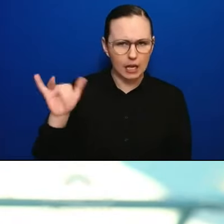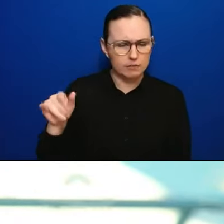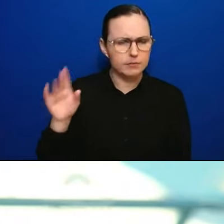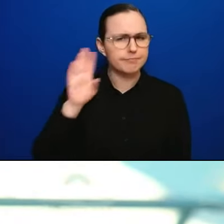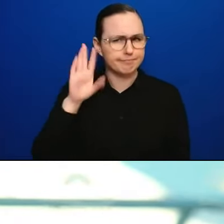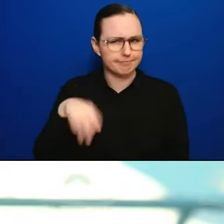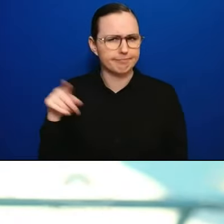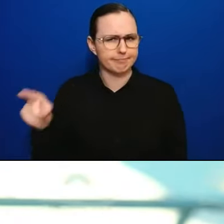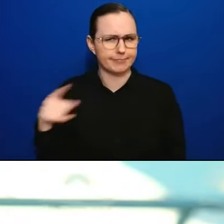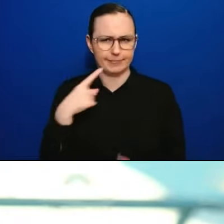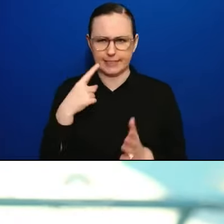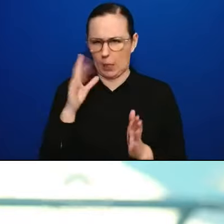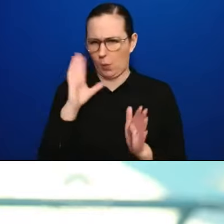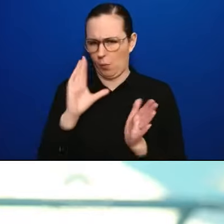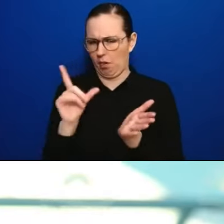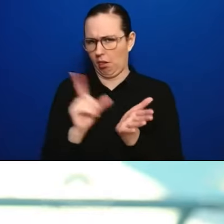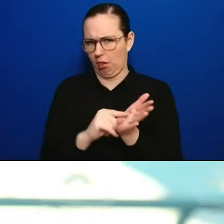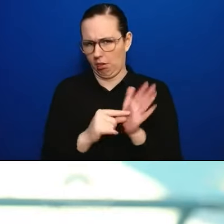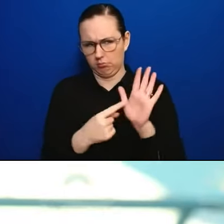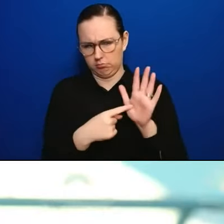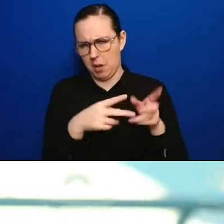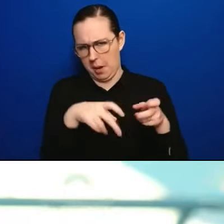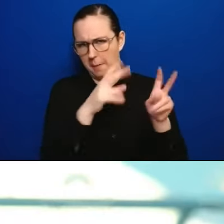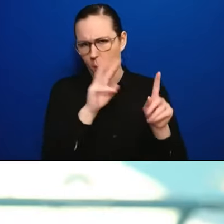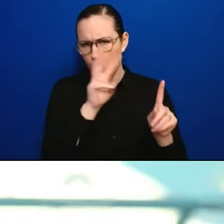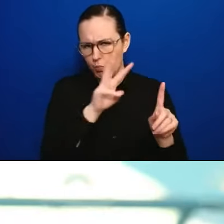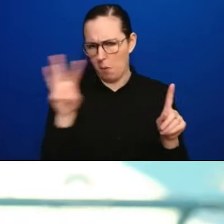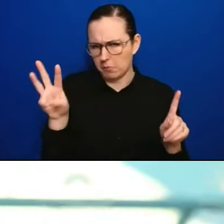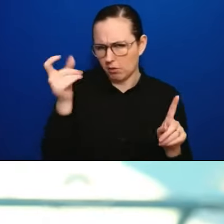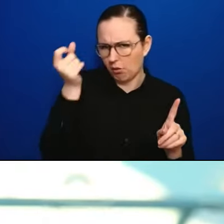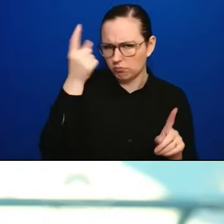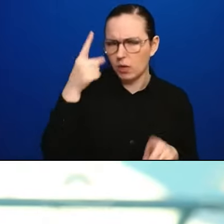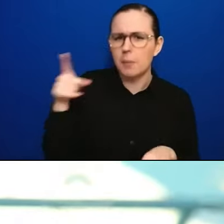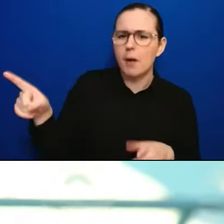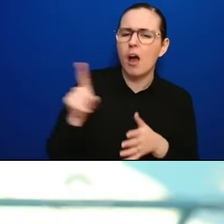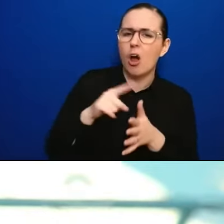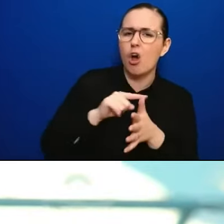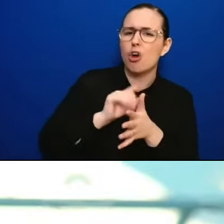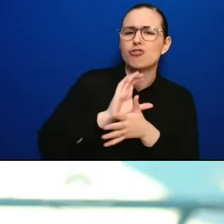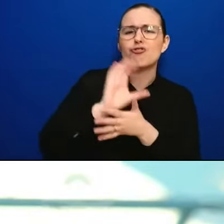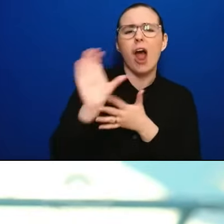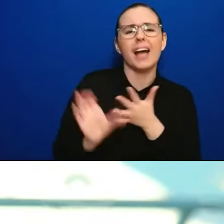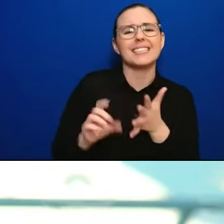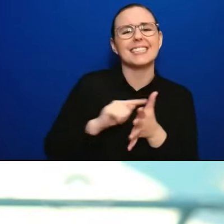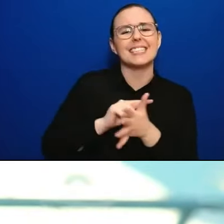Sajon, CTV, please go ahead. Dr. Henry, I know you said that the information would be